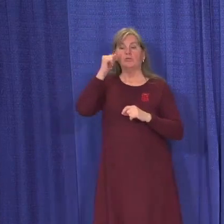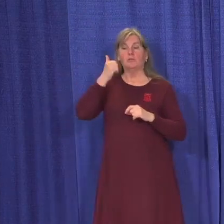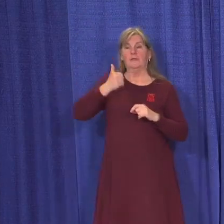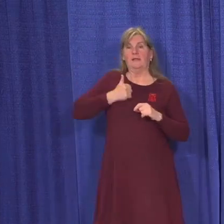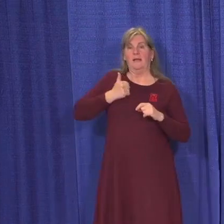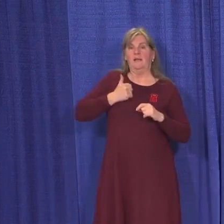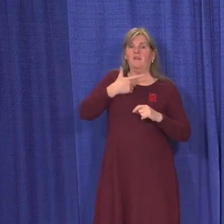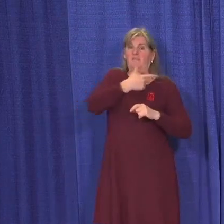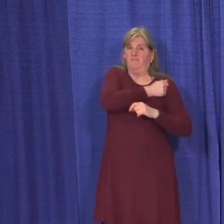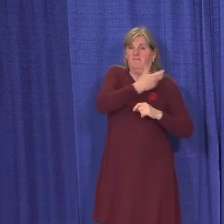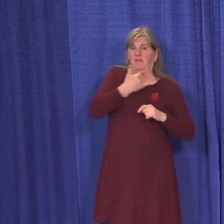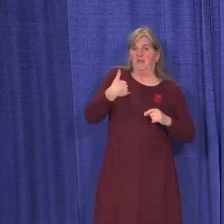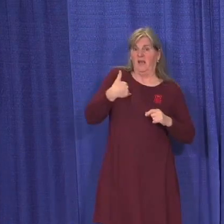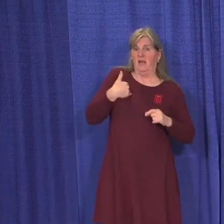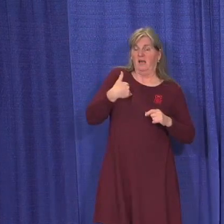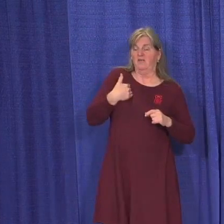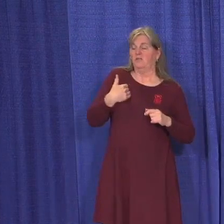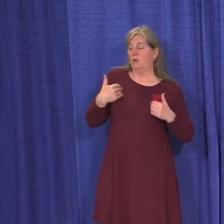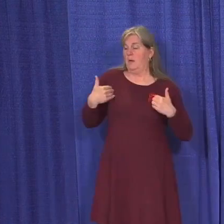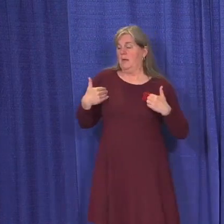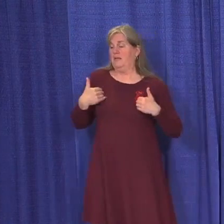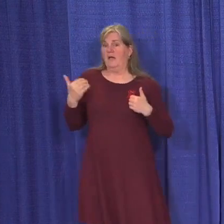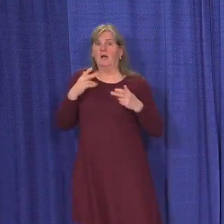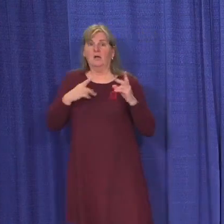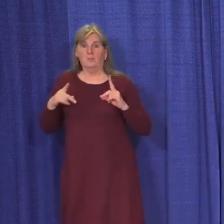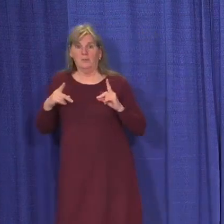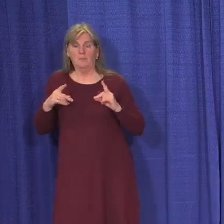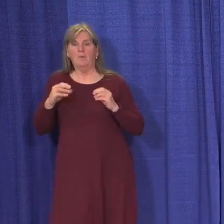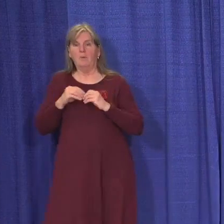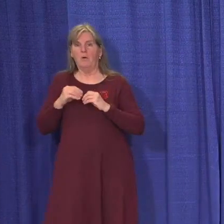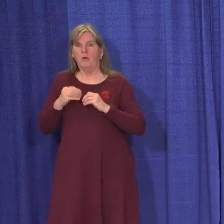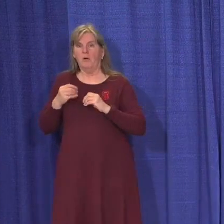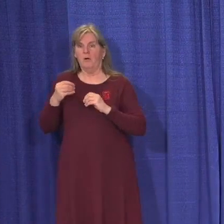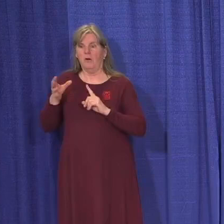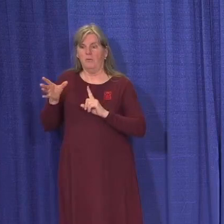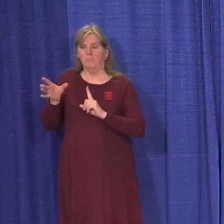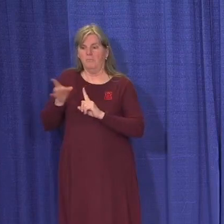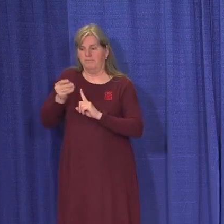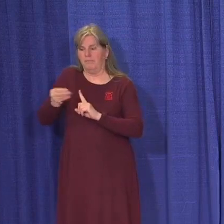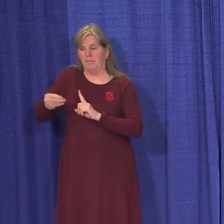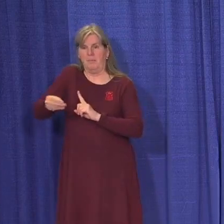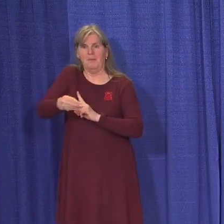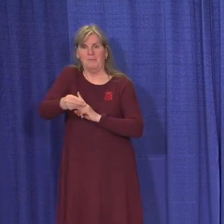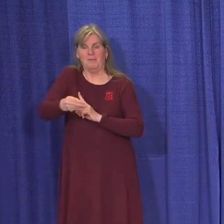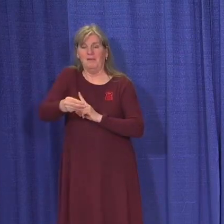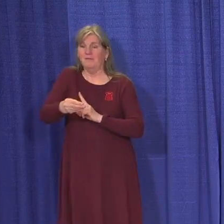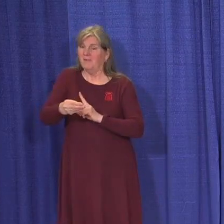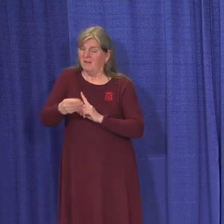these infected and we know that the variants because they are